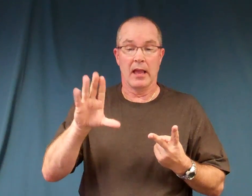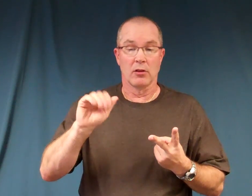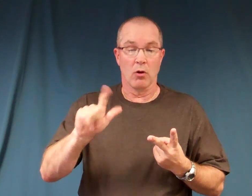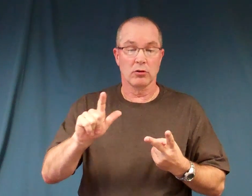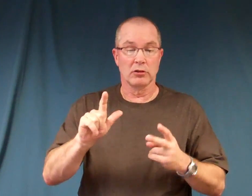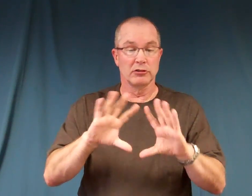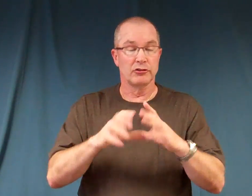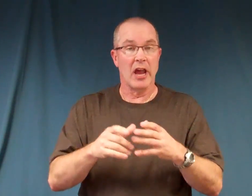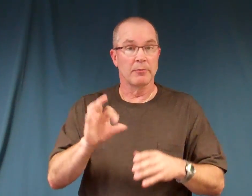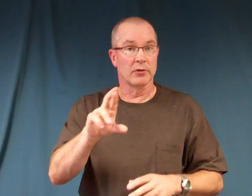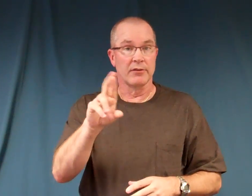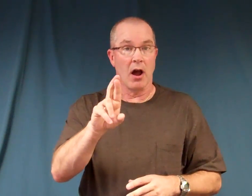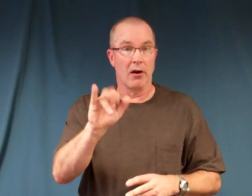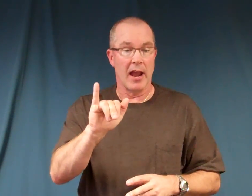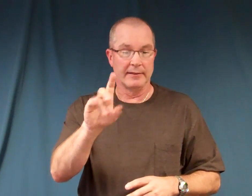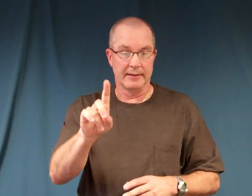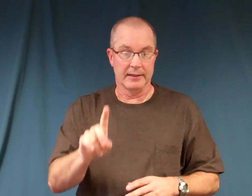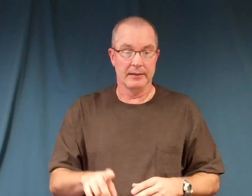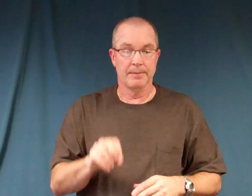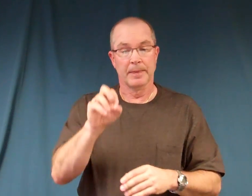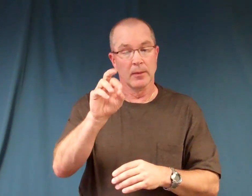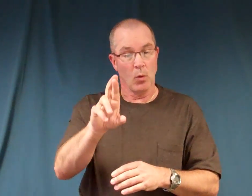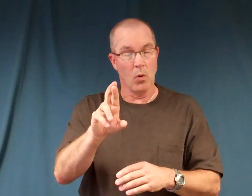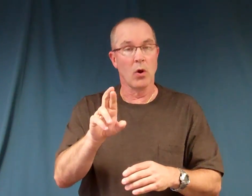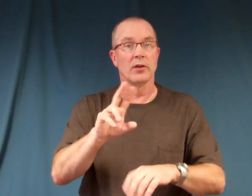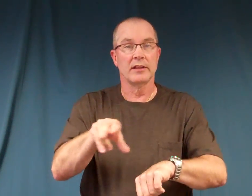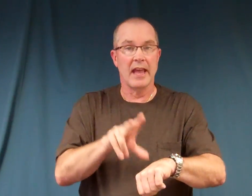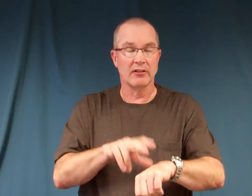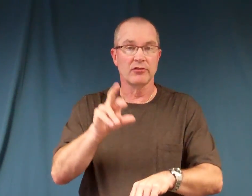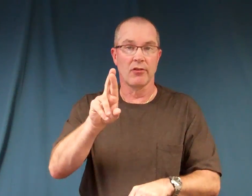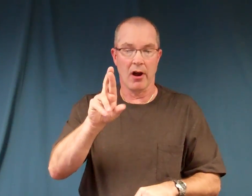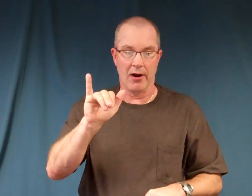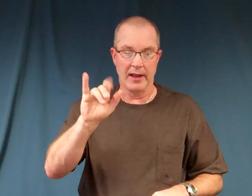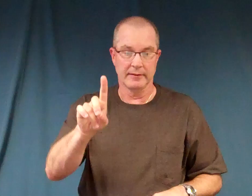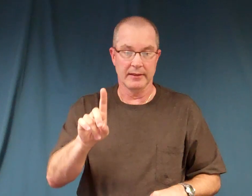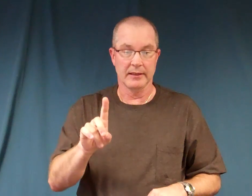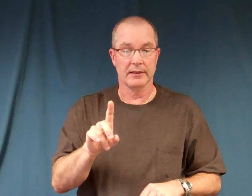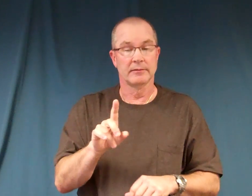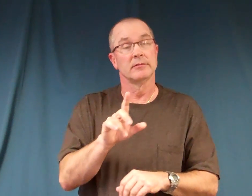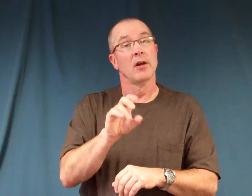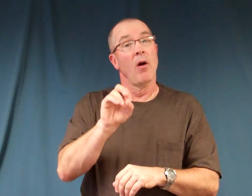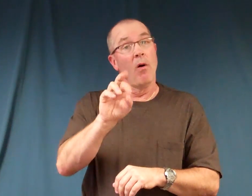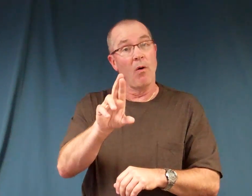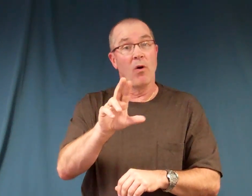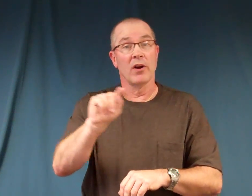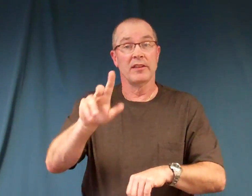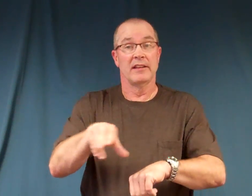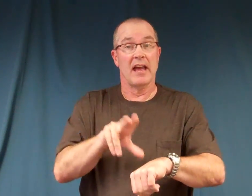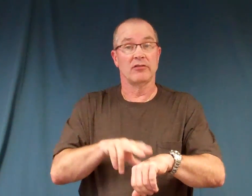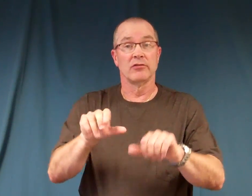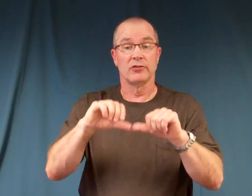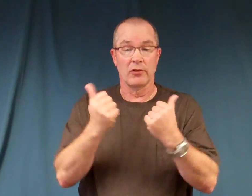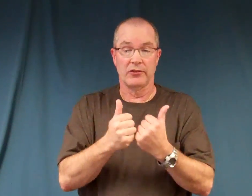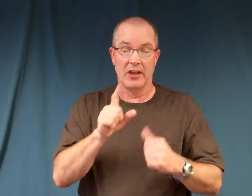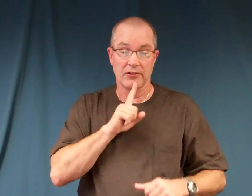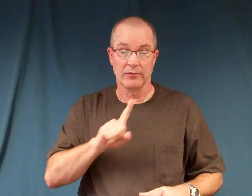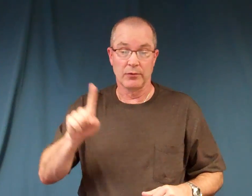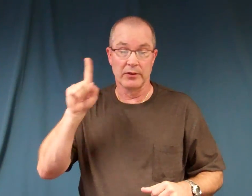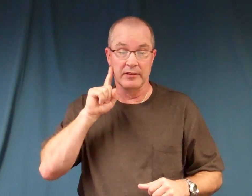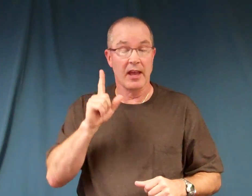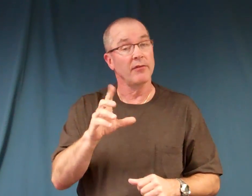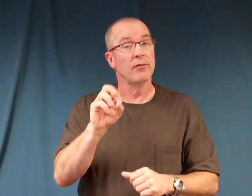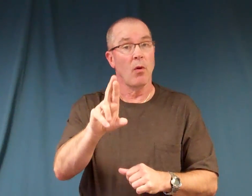a local chapter of the RID, or the national RID, or the National Association for the Deaf,